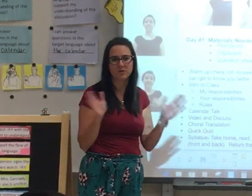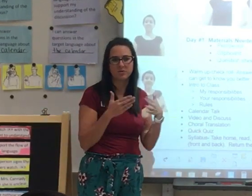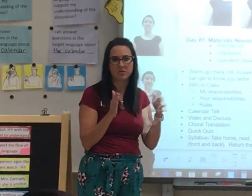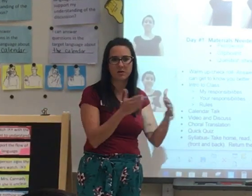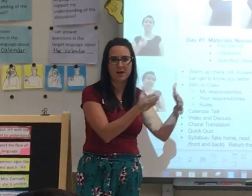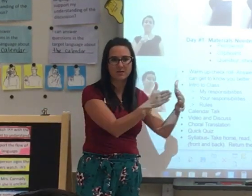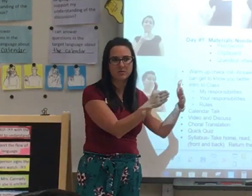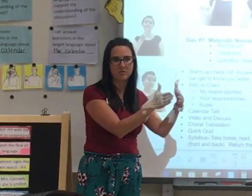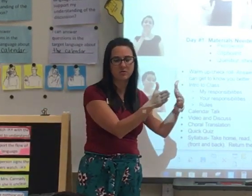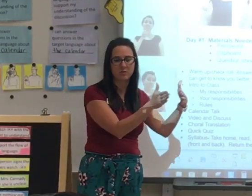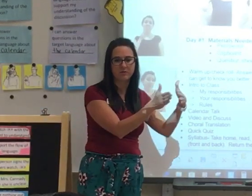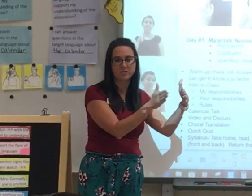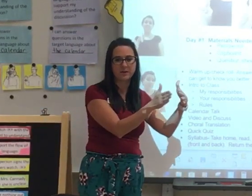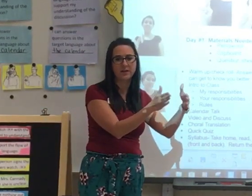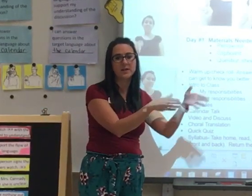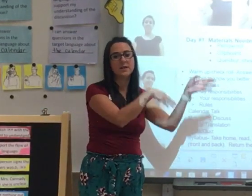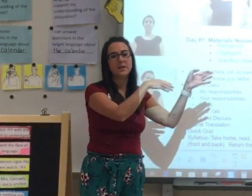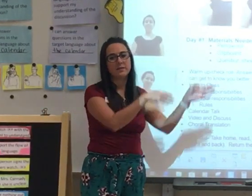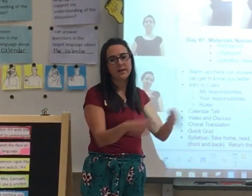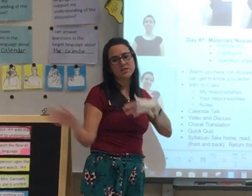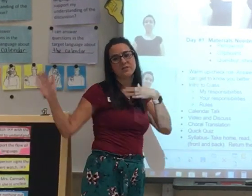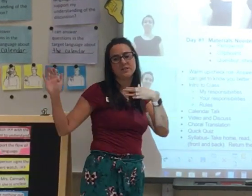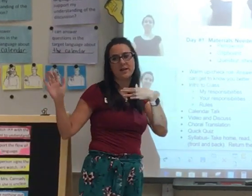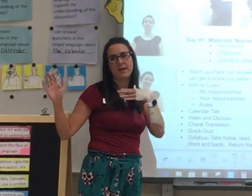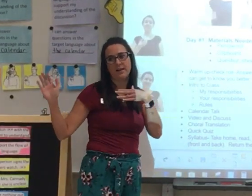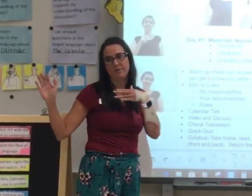classroom so short